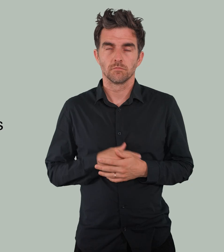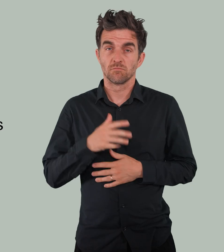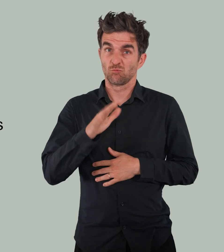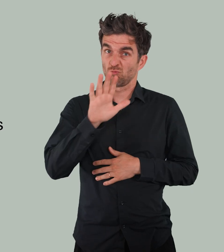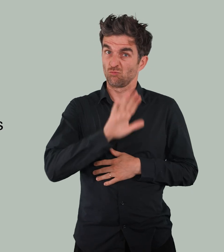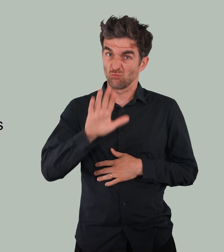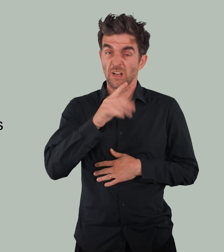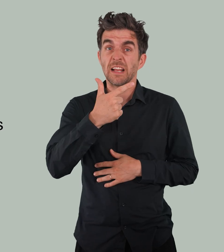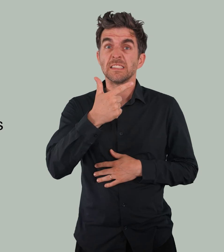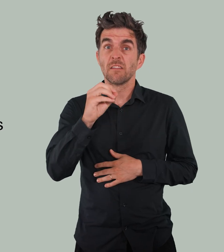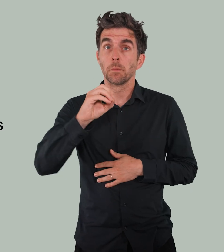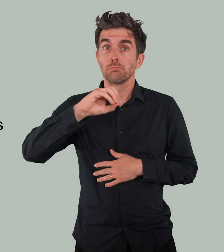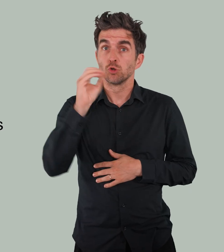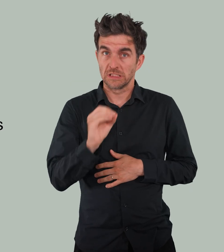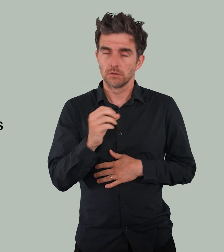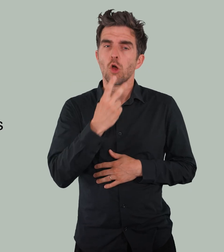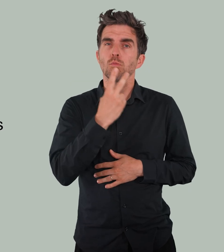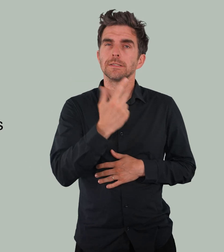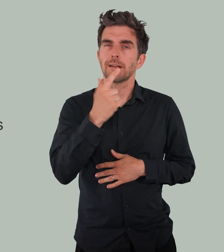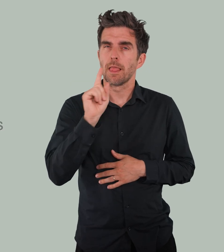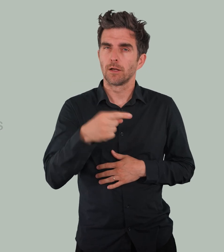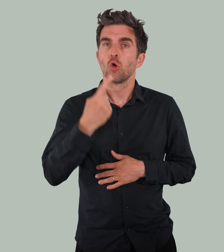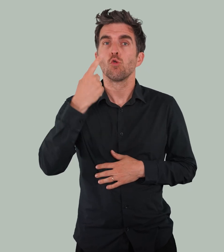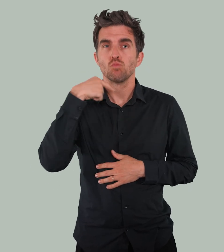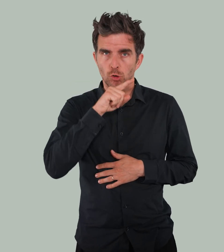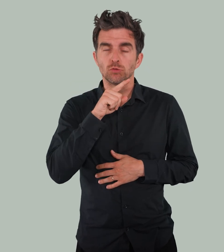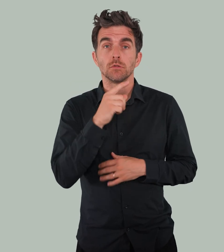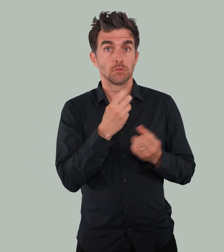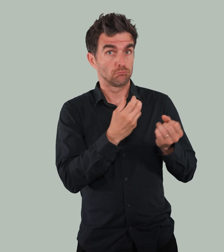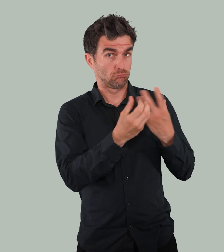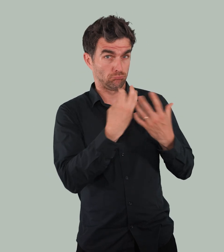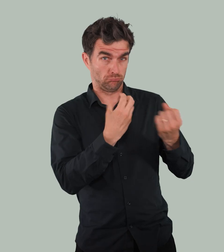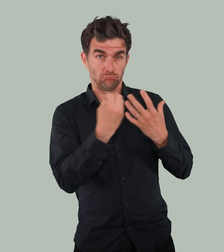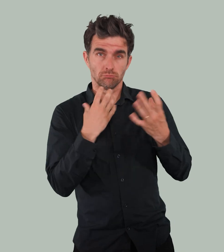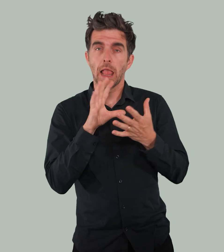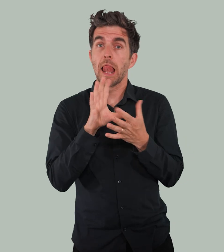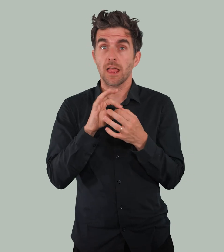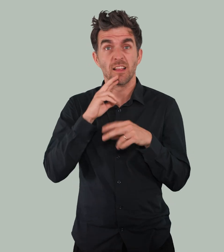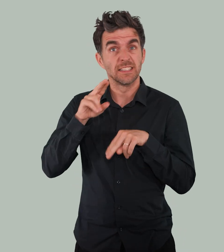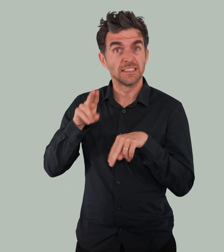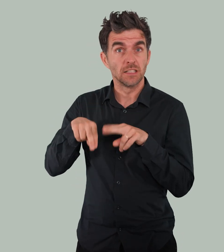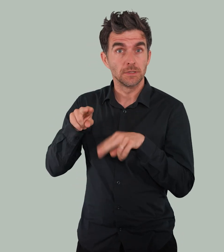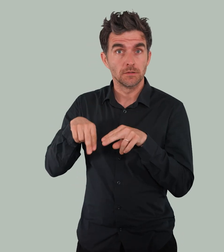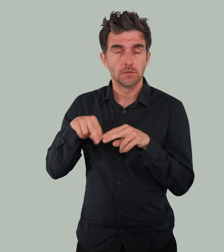Around 70% (~27,100) of responses refer to issues relating to the assessment,